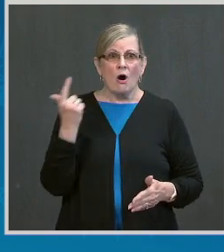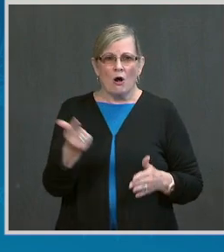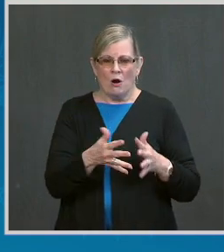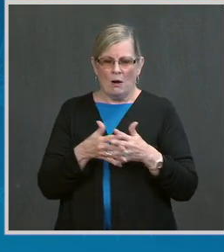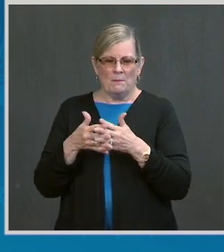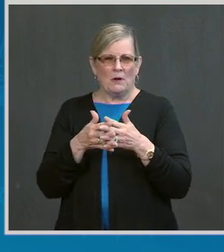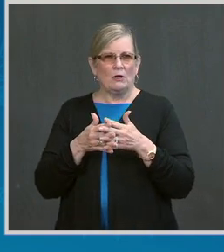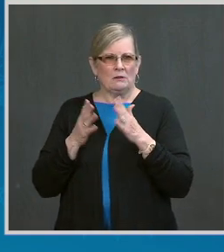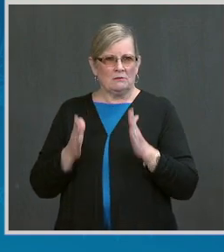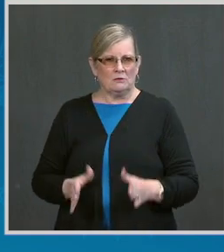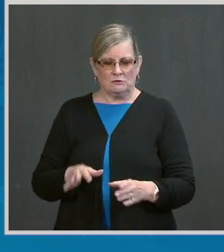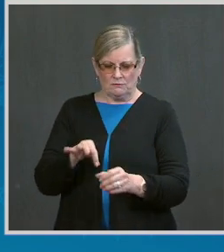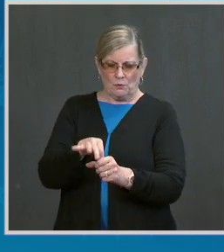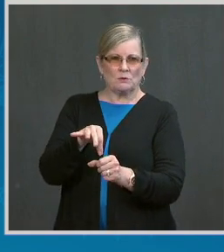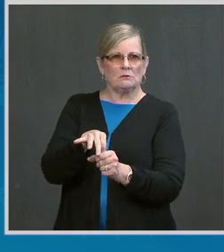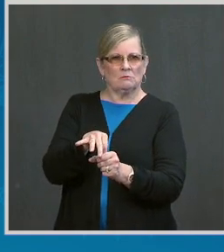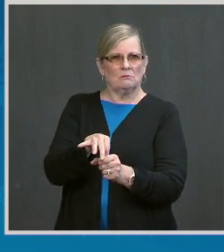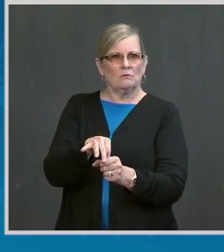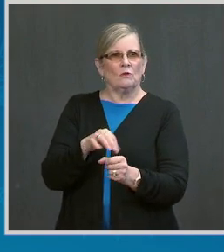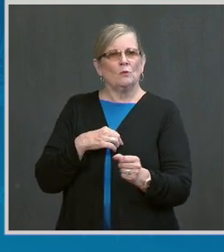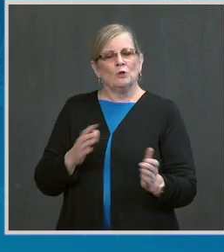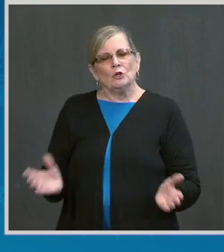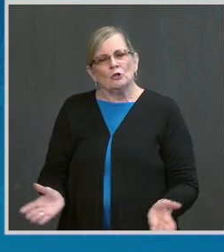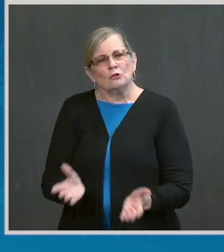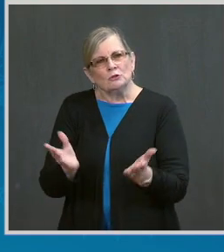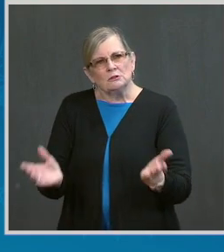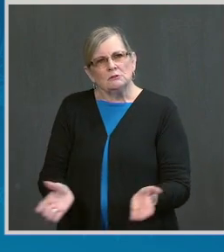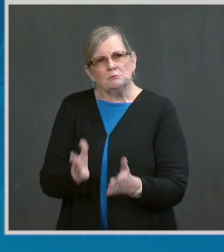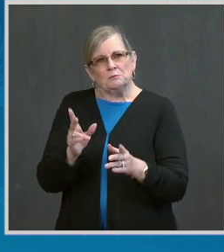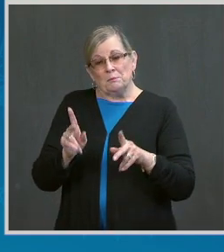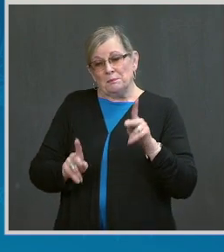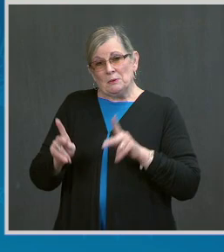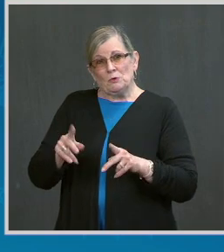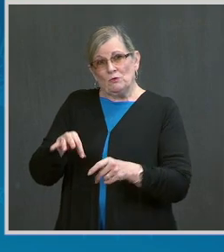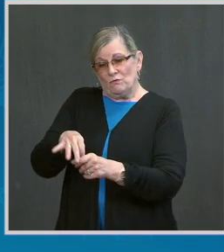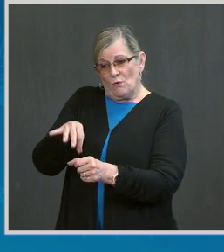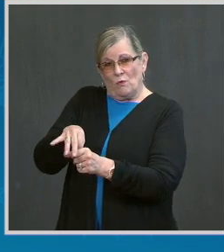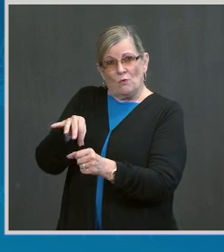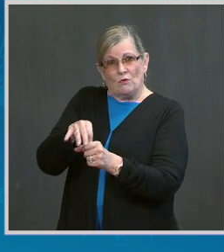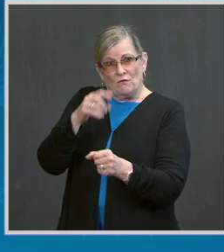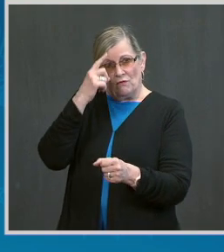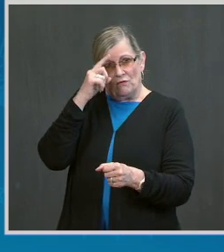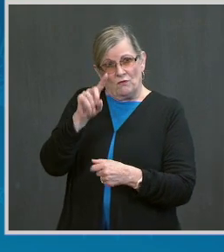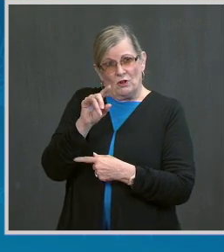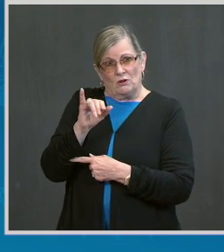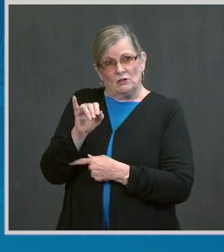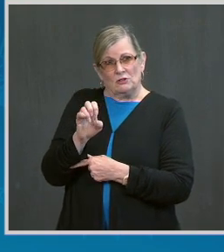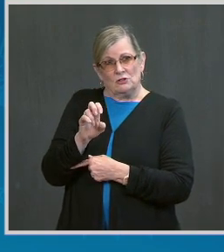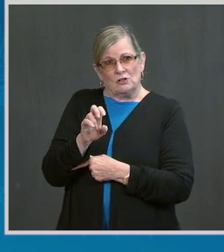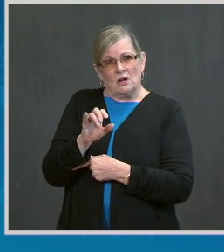to pass the John Lewis Voting Rights Advancement Act and urging the Senate